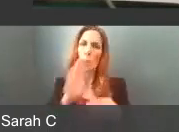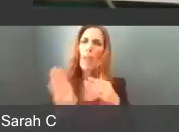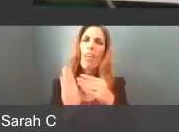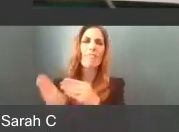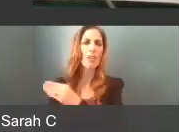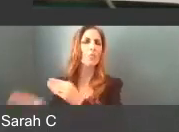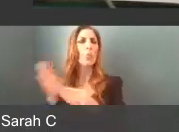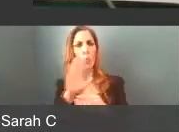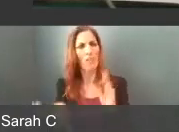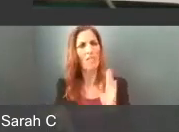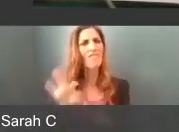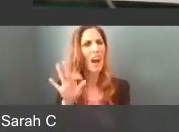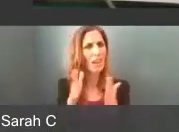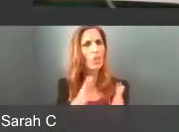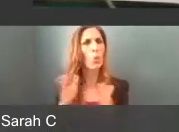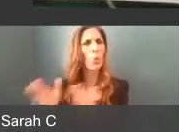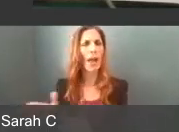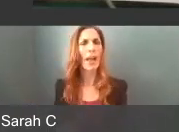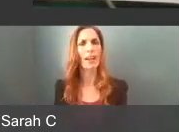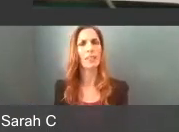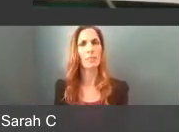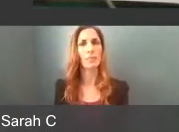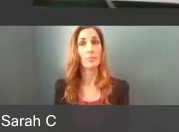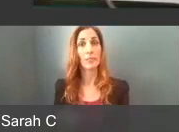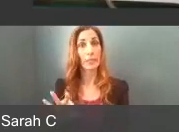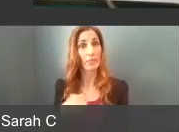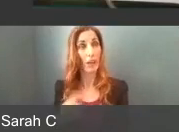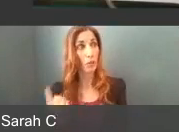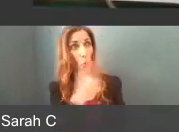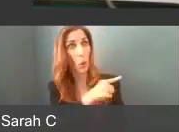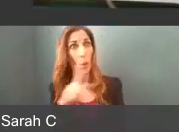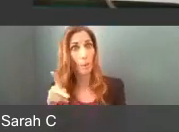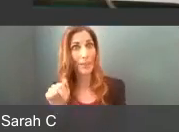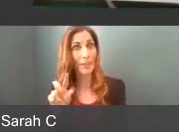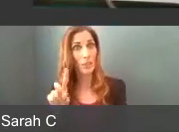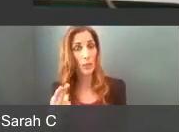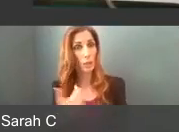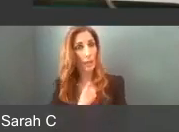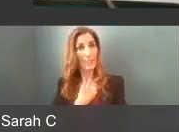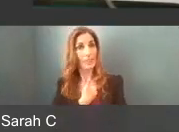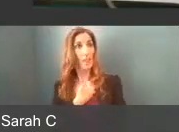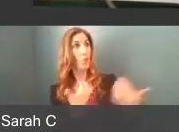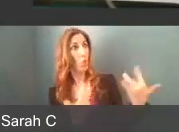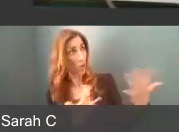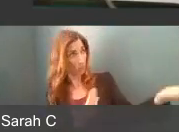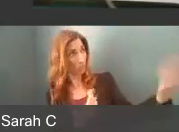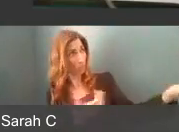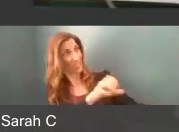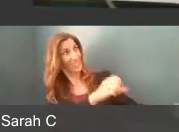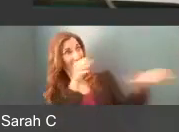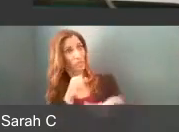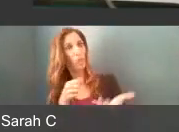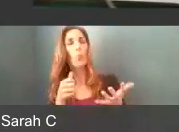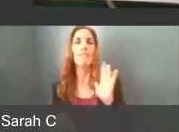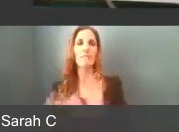have to go camp out at PA DOH to get doses, we will find a way to make sure we get these second doses,